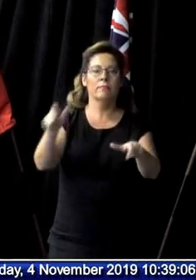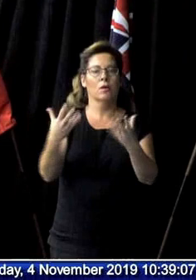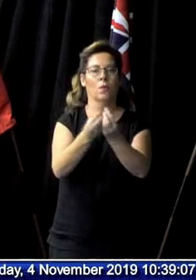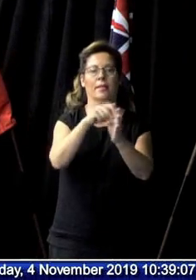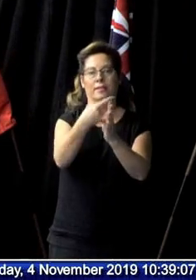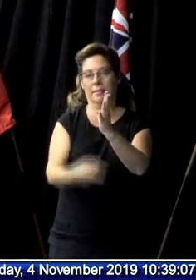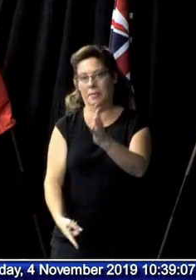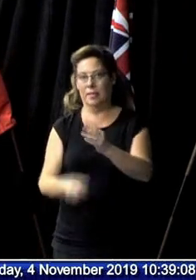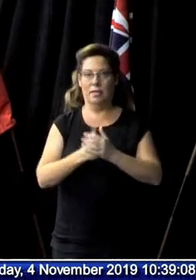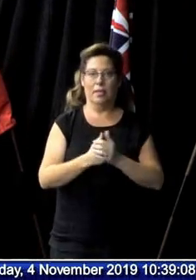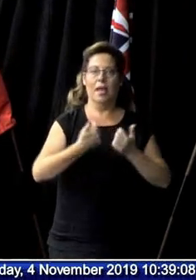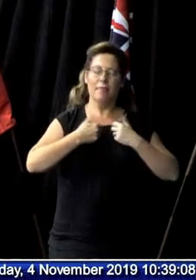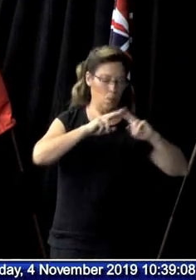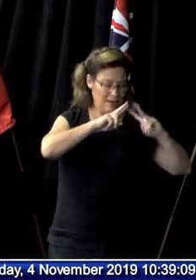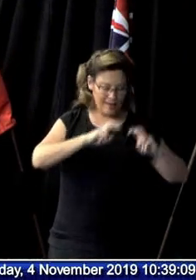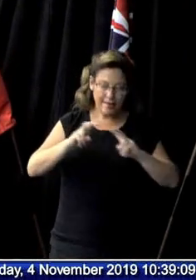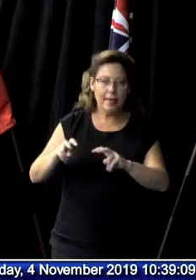to bring about a more inclusive society.